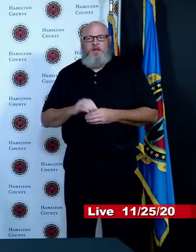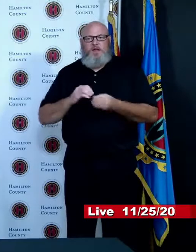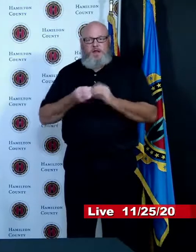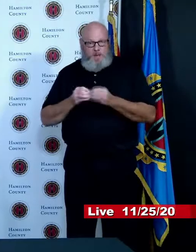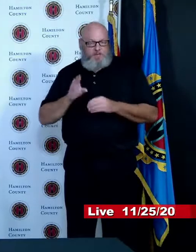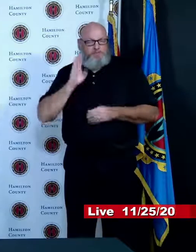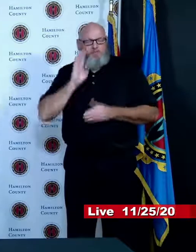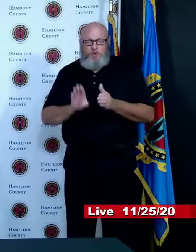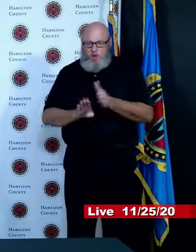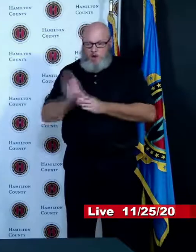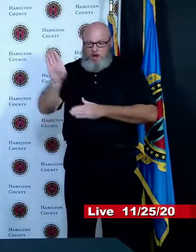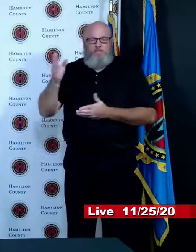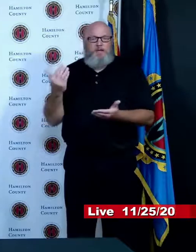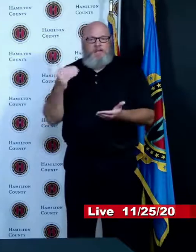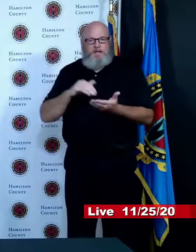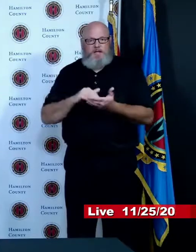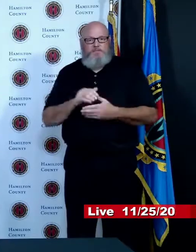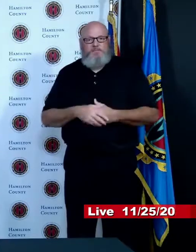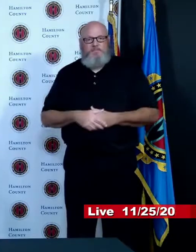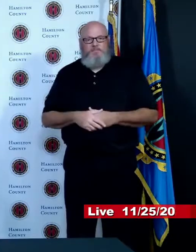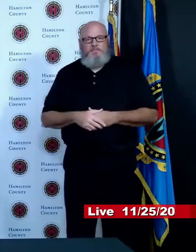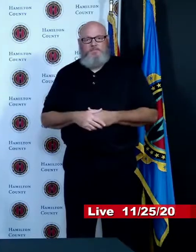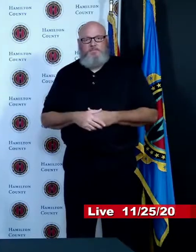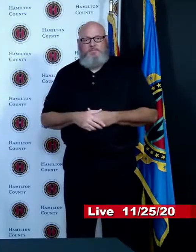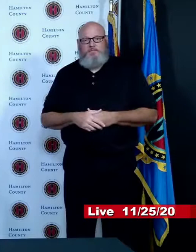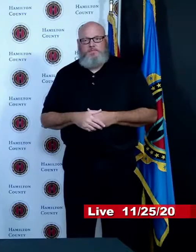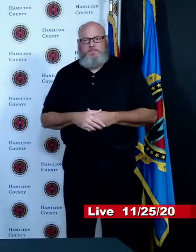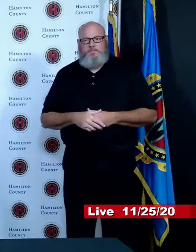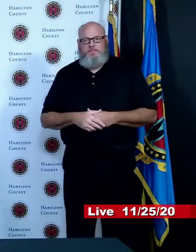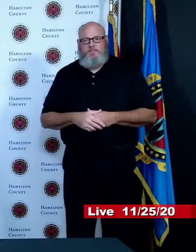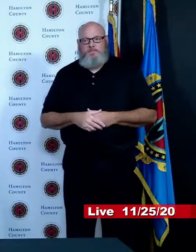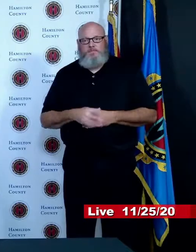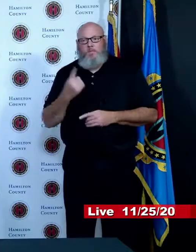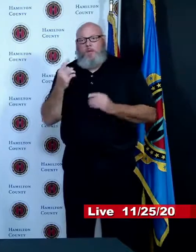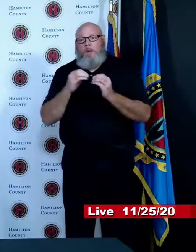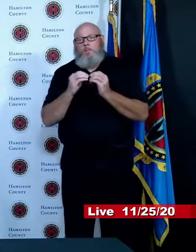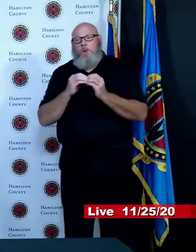thank you I just had one more question for Dr Rich you spoke about the there being a